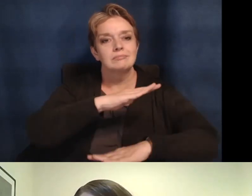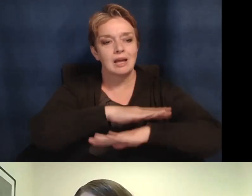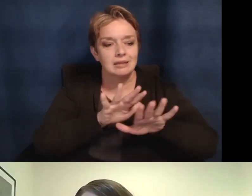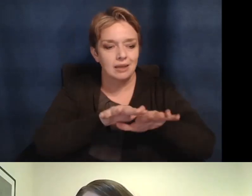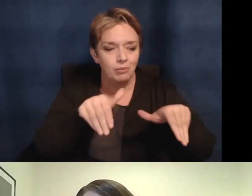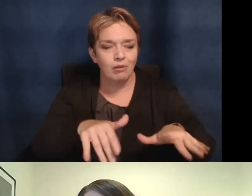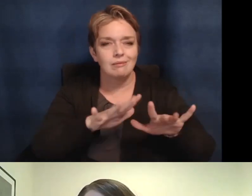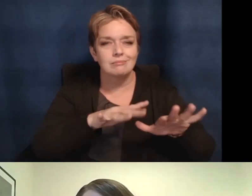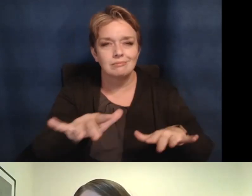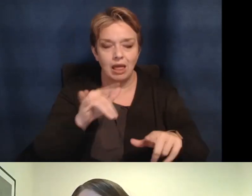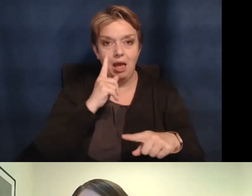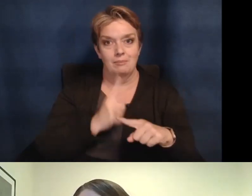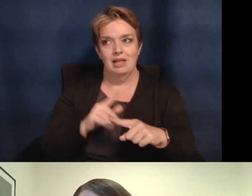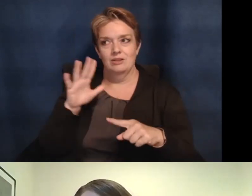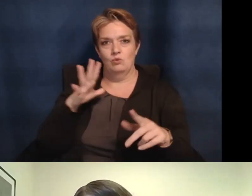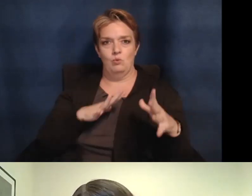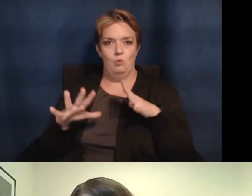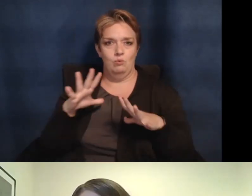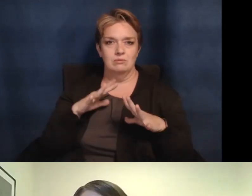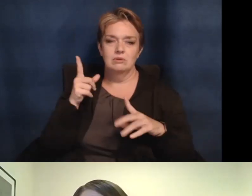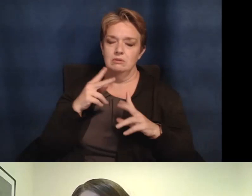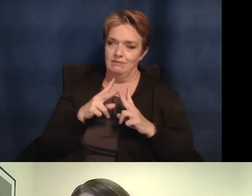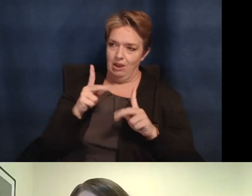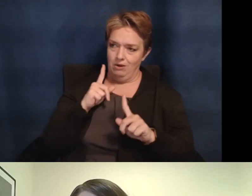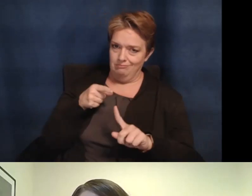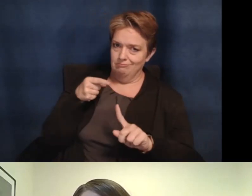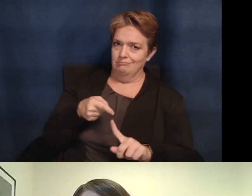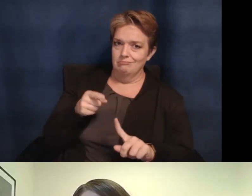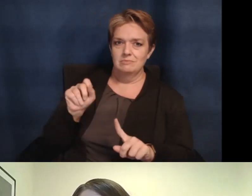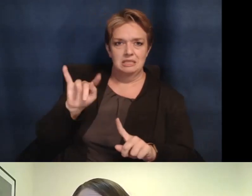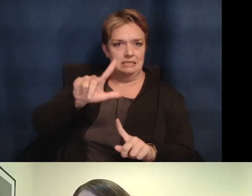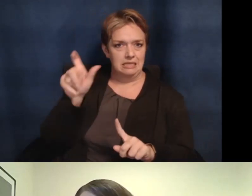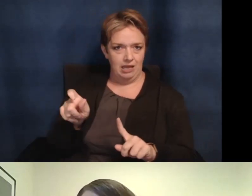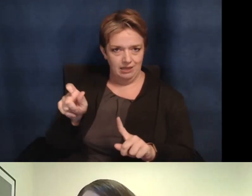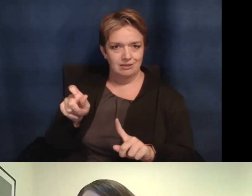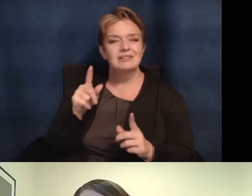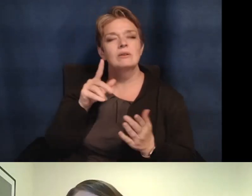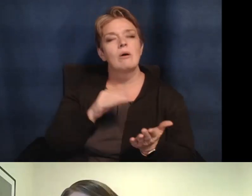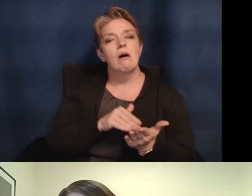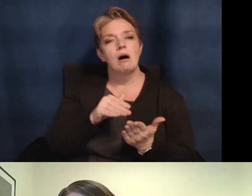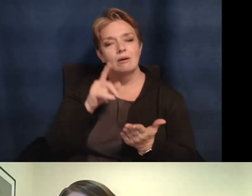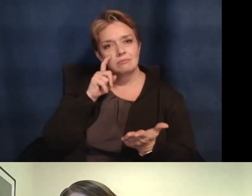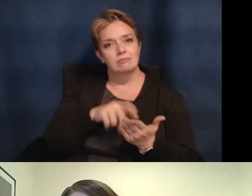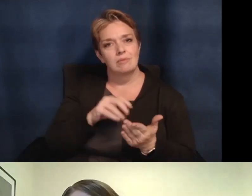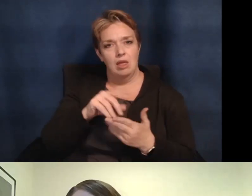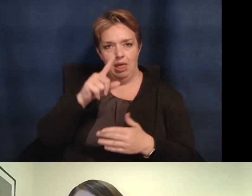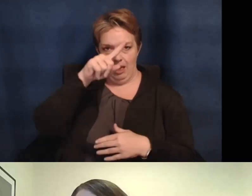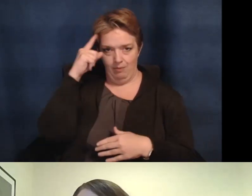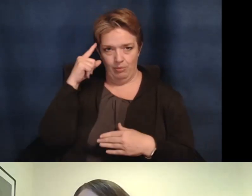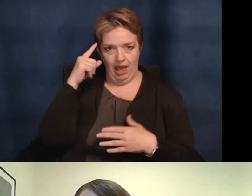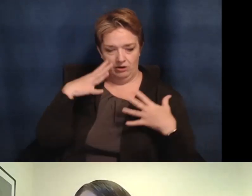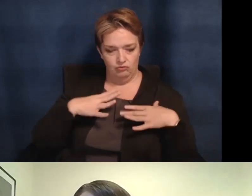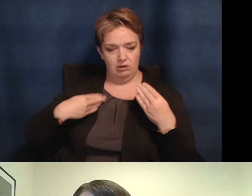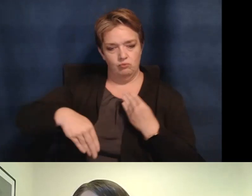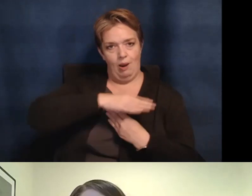So Miss O’Keeffe had a very iconic style and is often seen in a black wrap dress with some white peeking out,